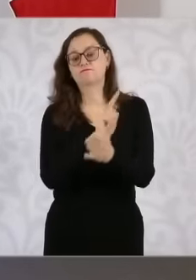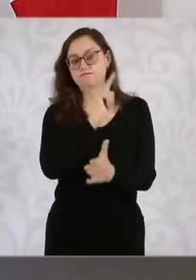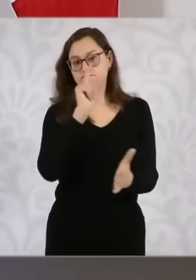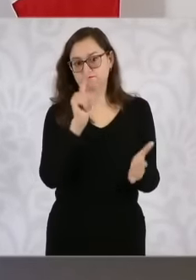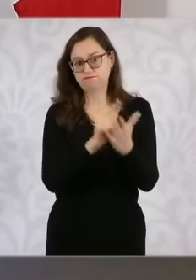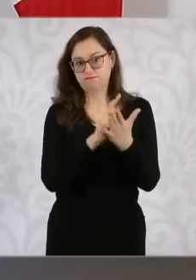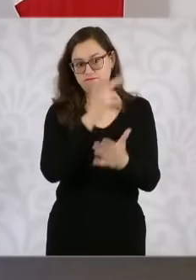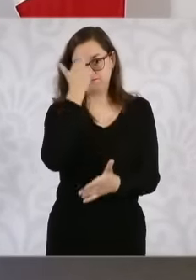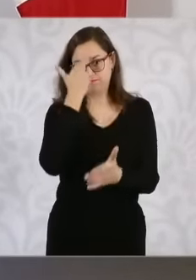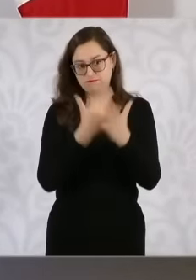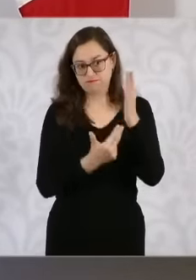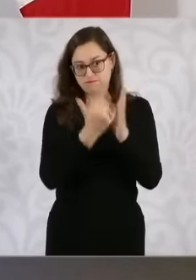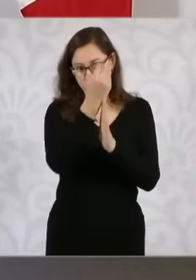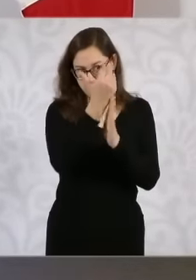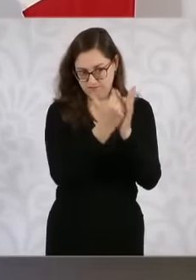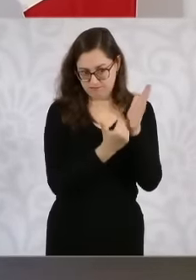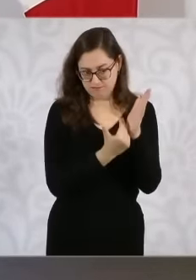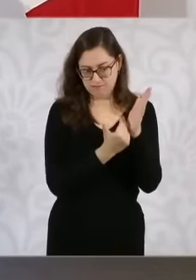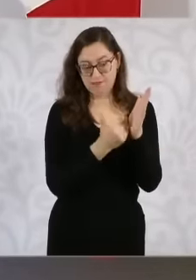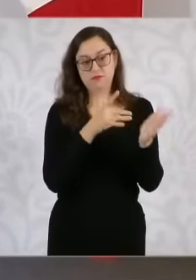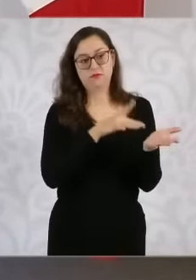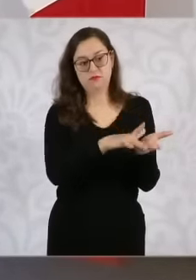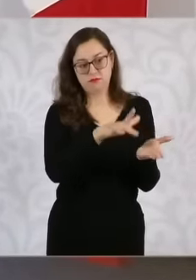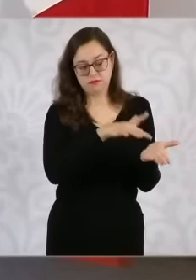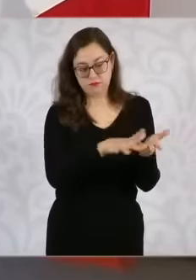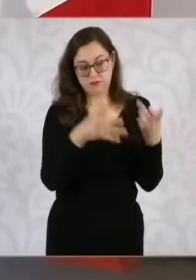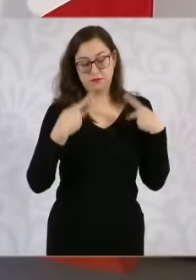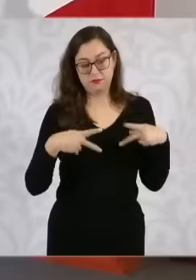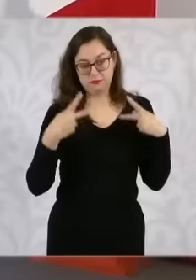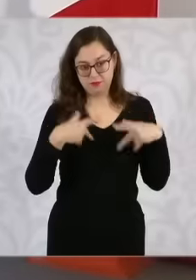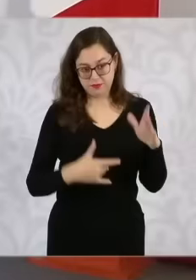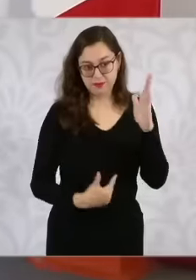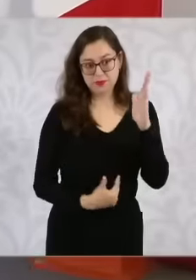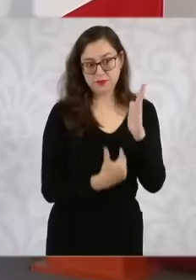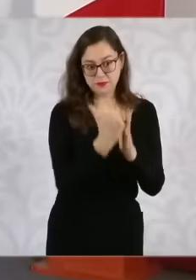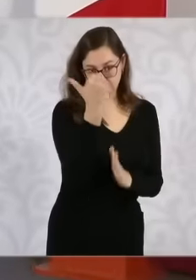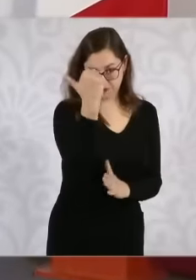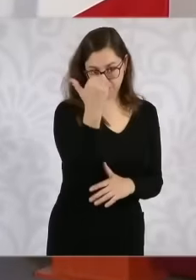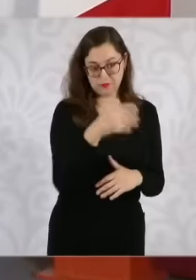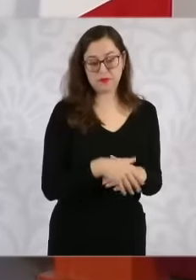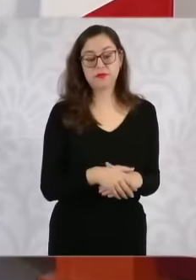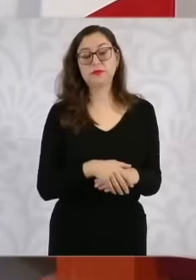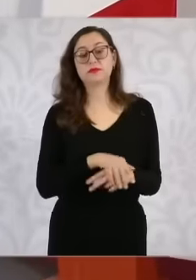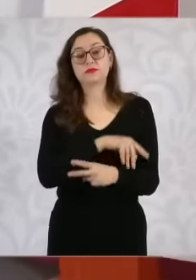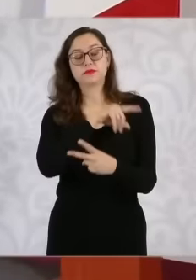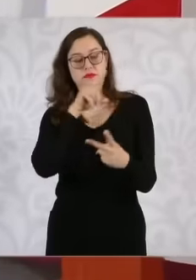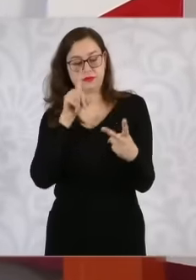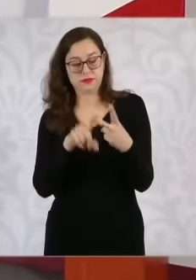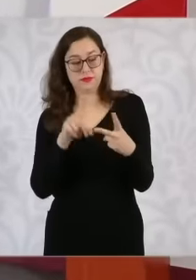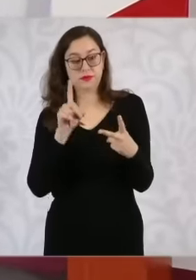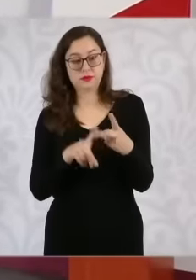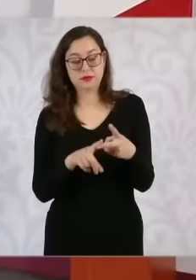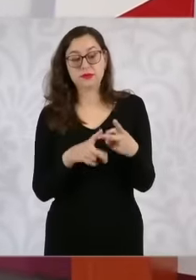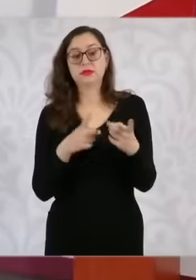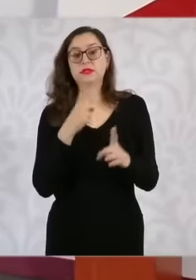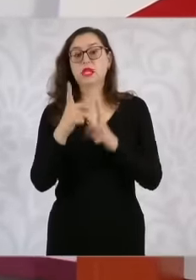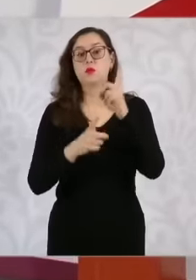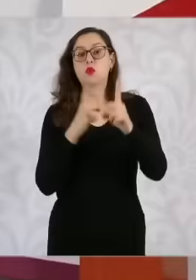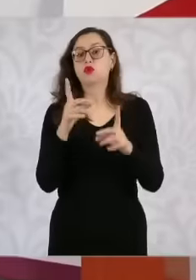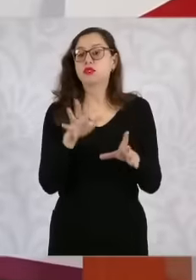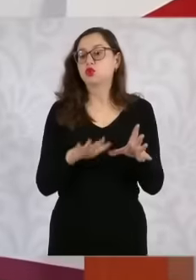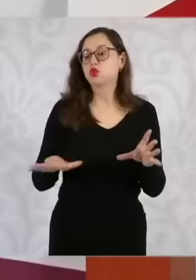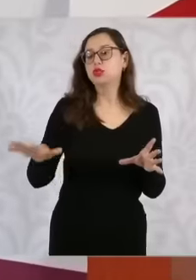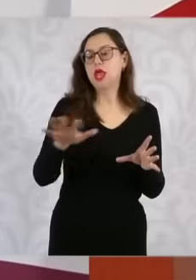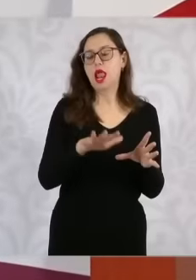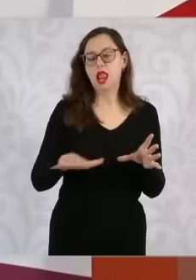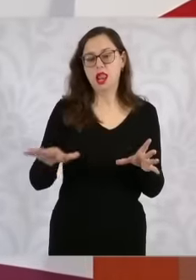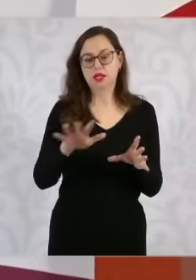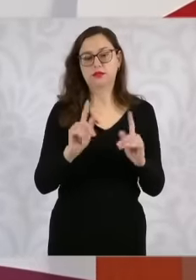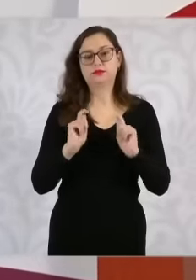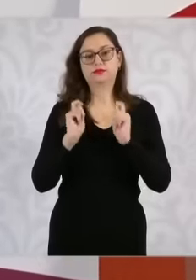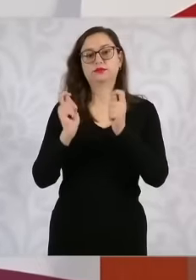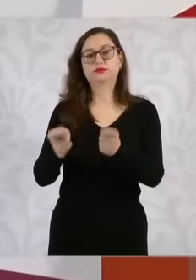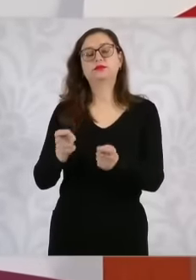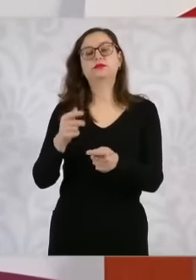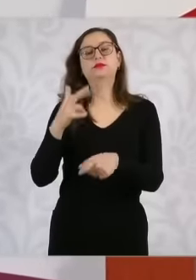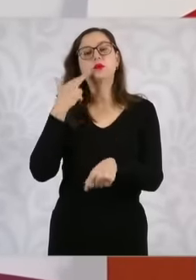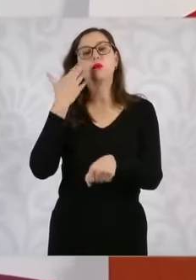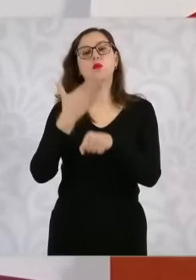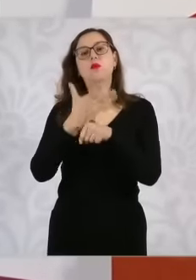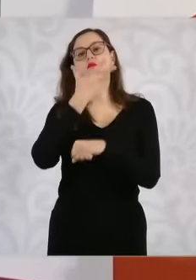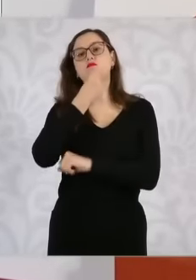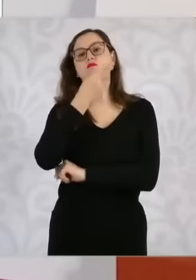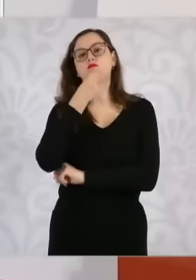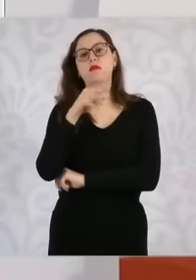strengthen support for the population regarding social sports is going to be there. charge eh Miguel torruco eh the